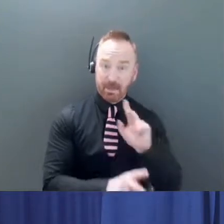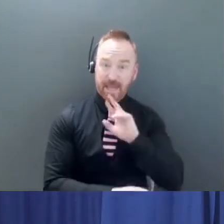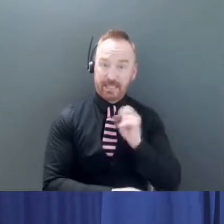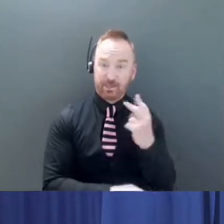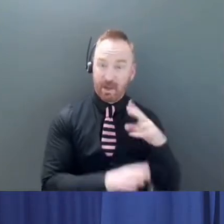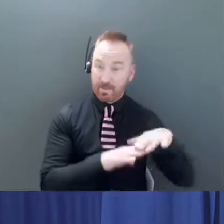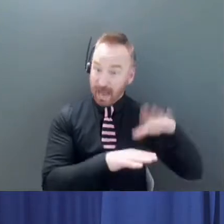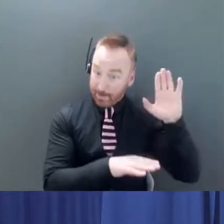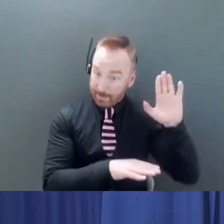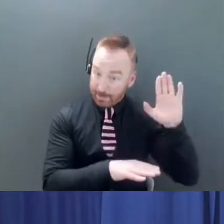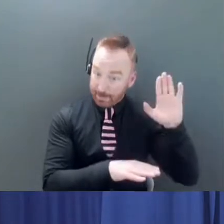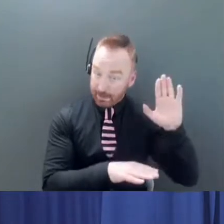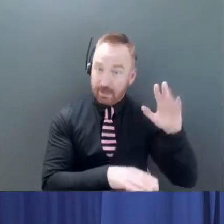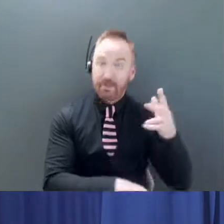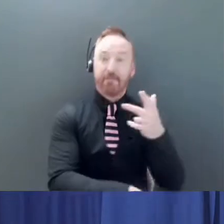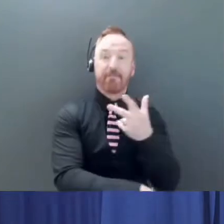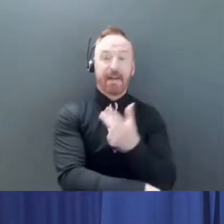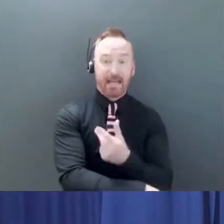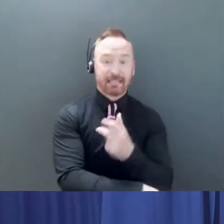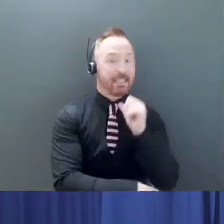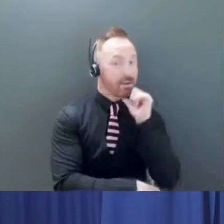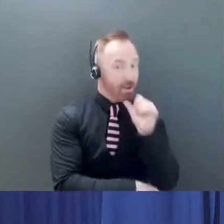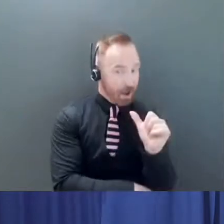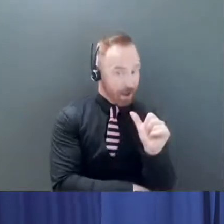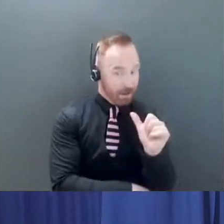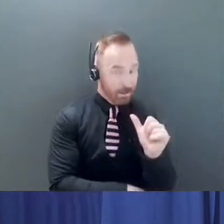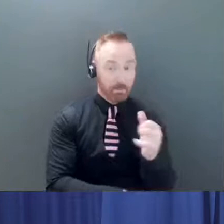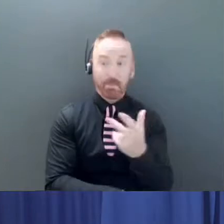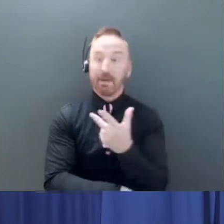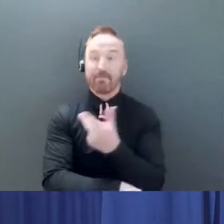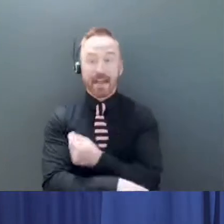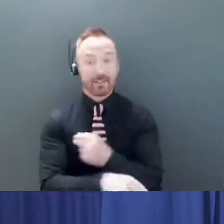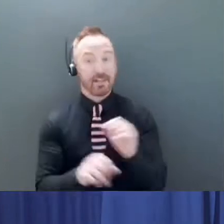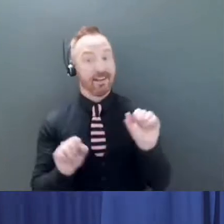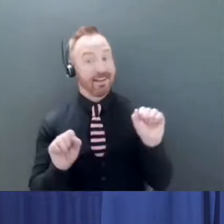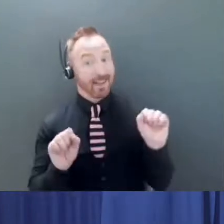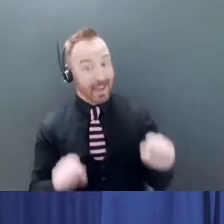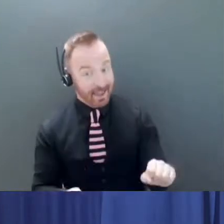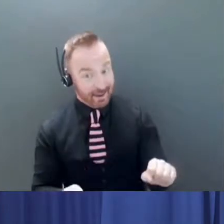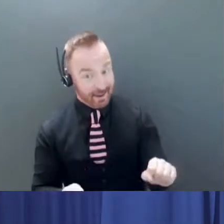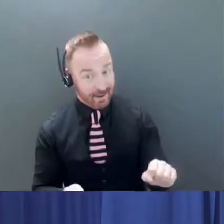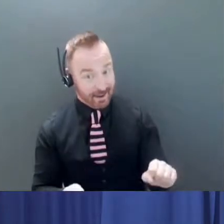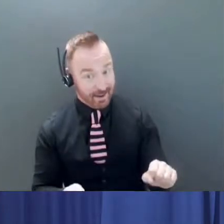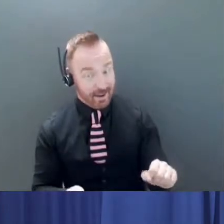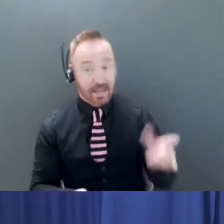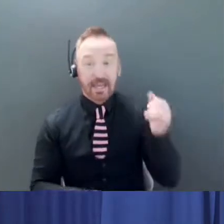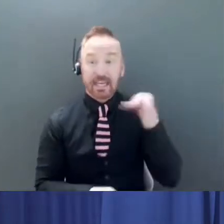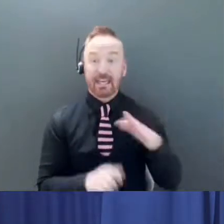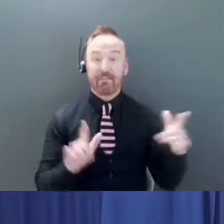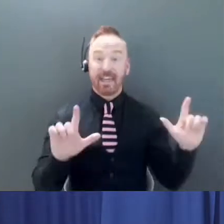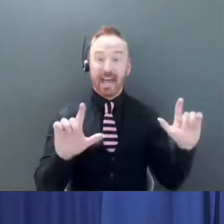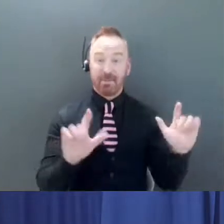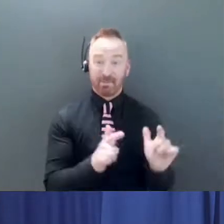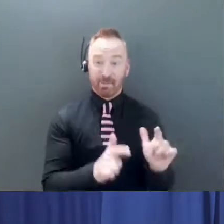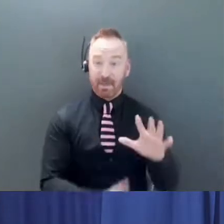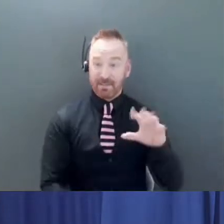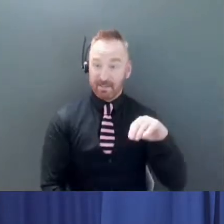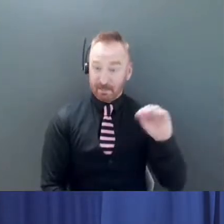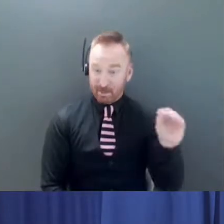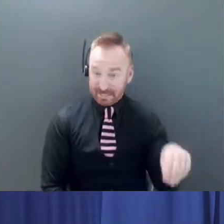If we could reduce that pool by half or more, we could substantially reduce the risk of